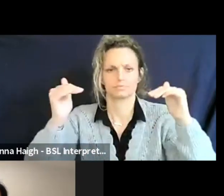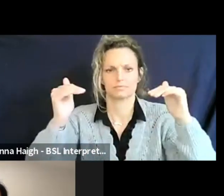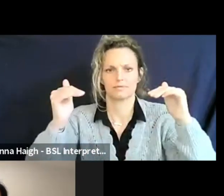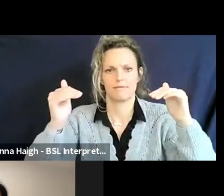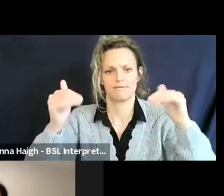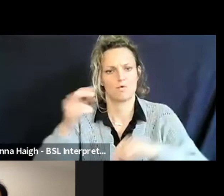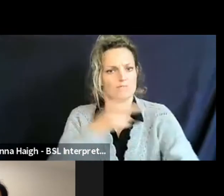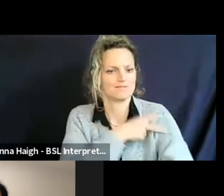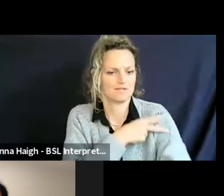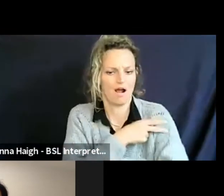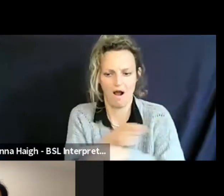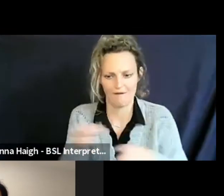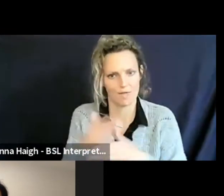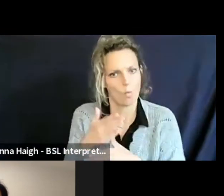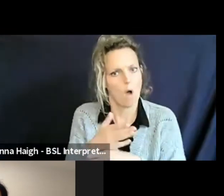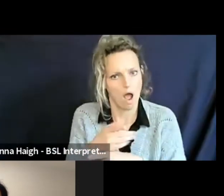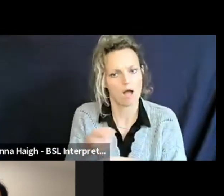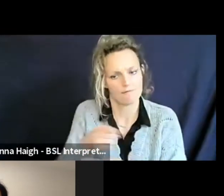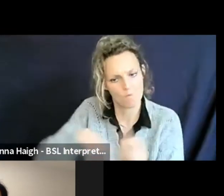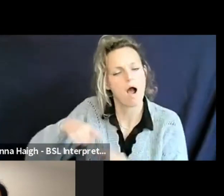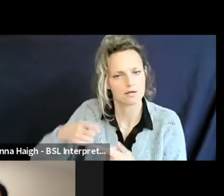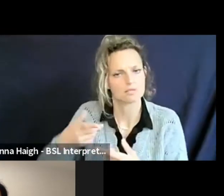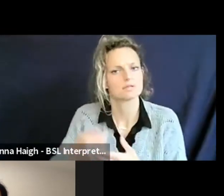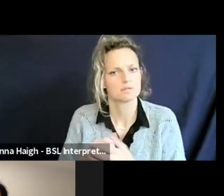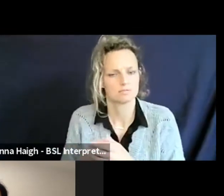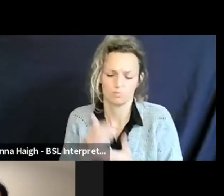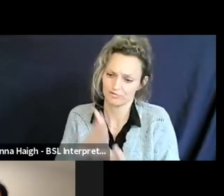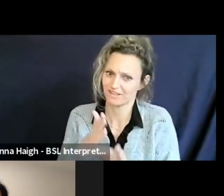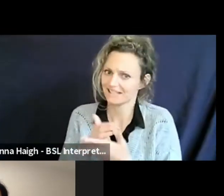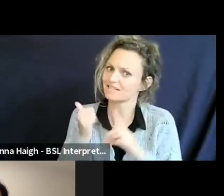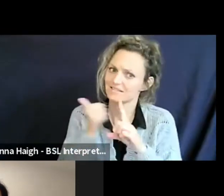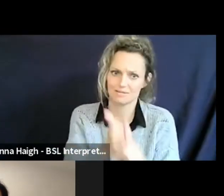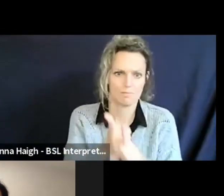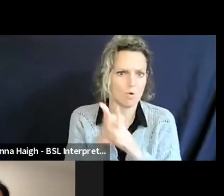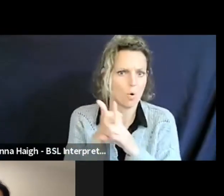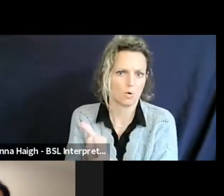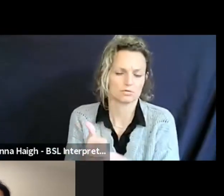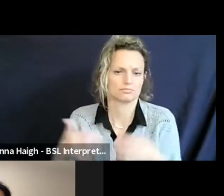With the policies we have in HMRC and civil services, I always think we are in the civil service we are the